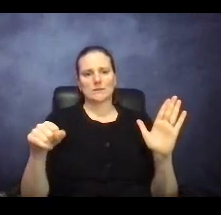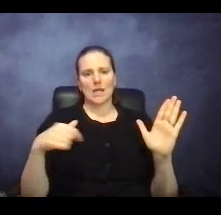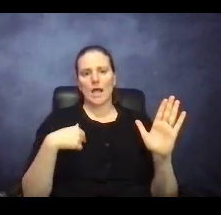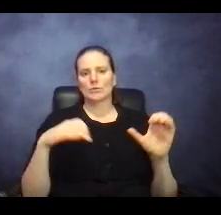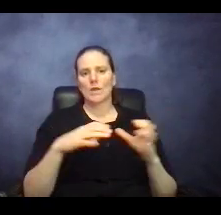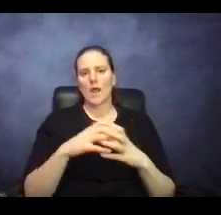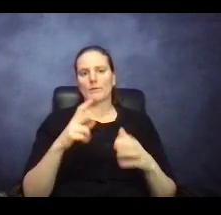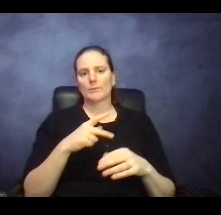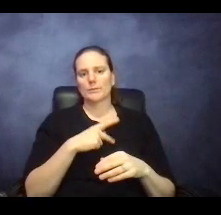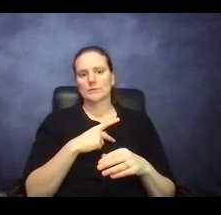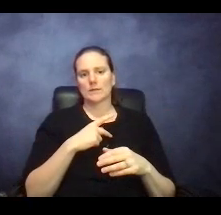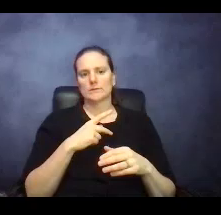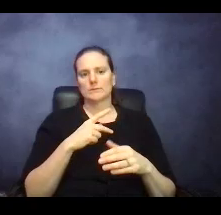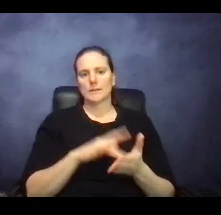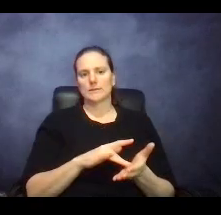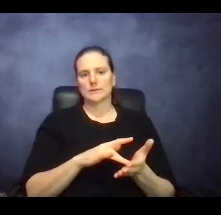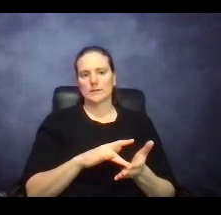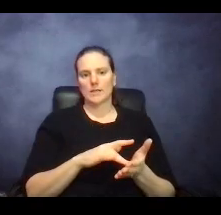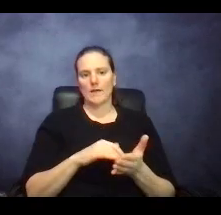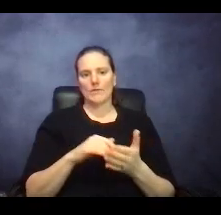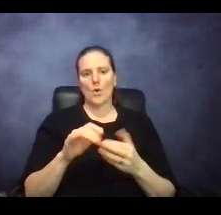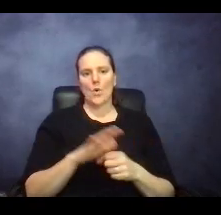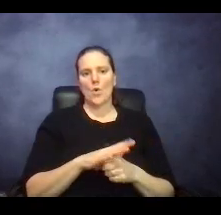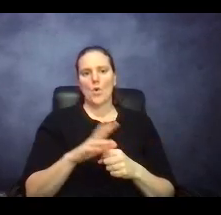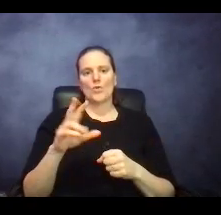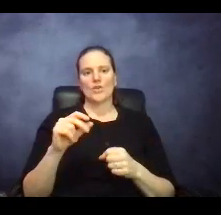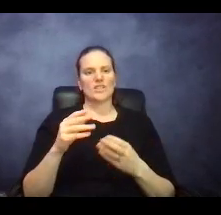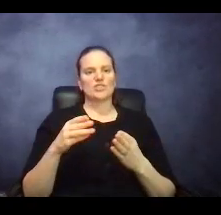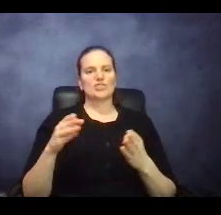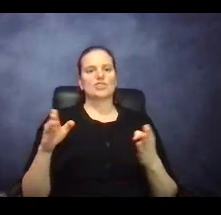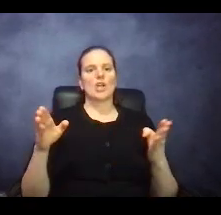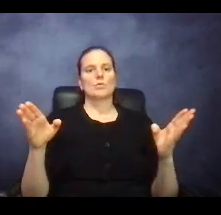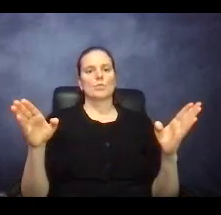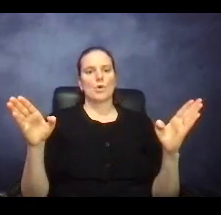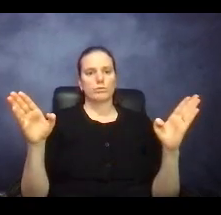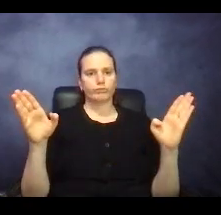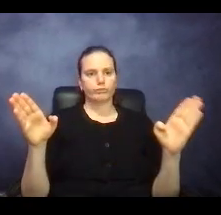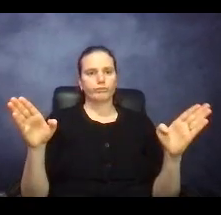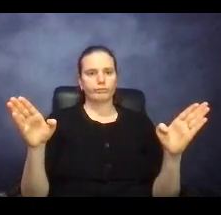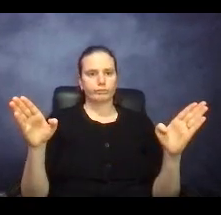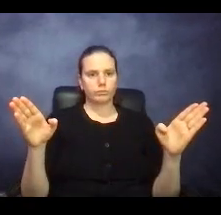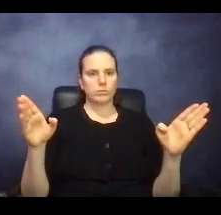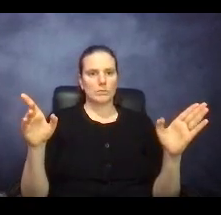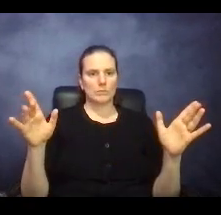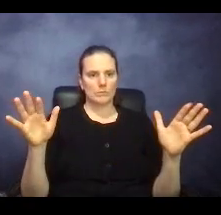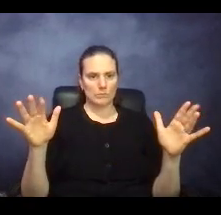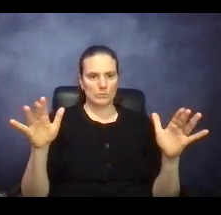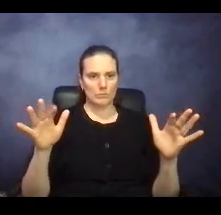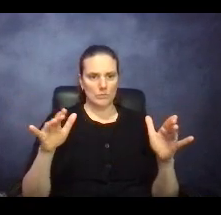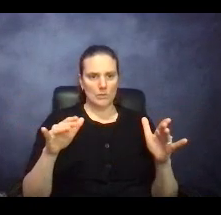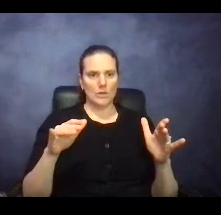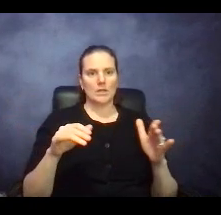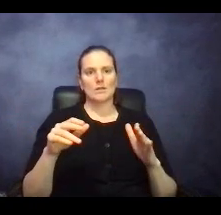So if it, the whole 30 is about as general as I get, and then we could use certain supplements or dietary adjustments